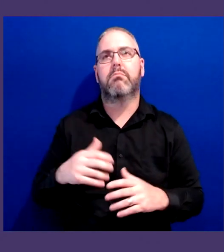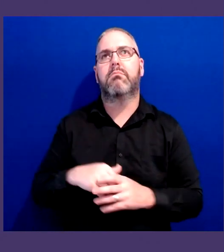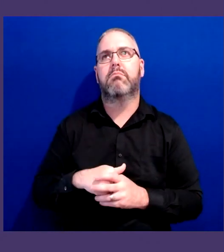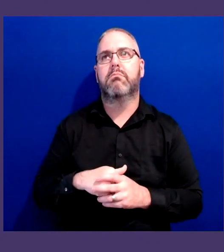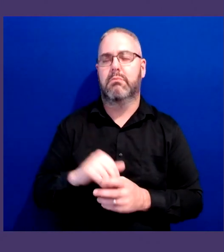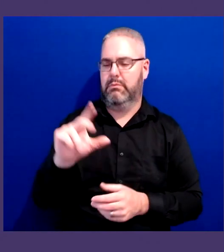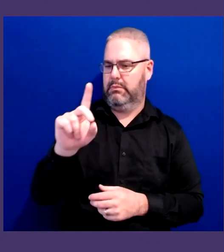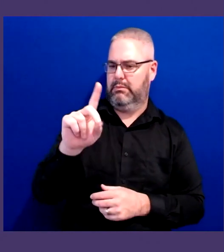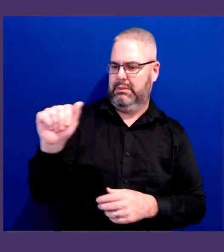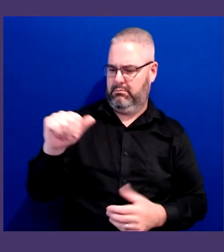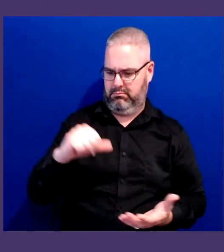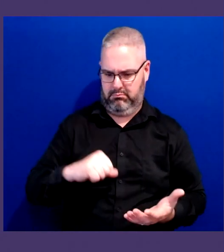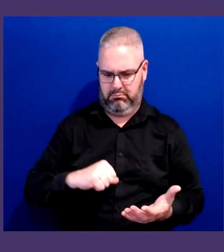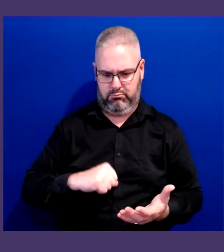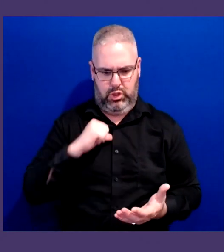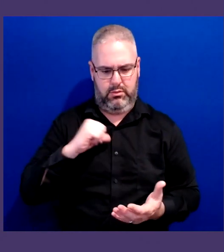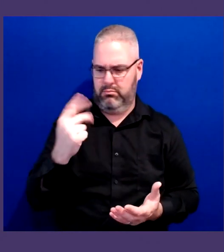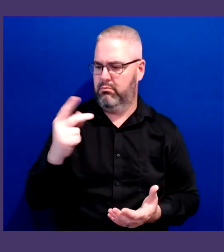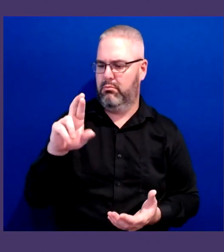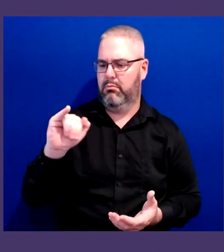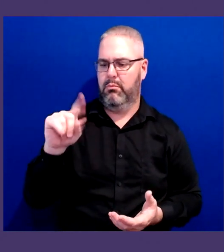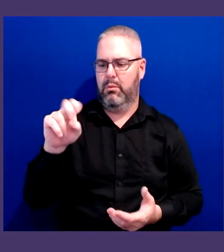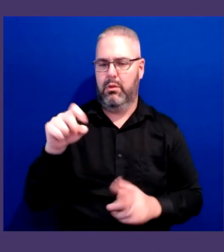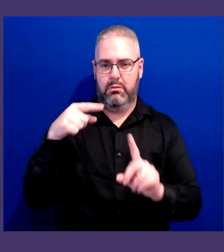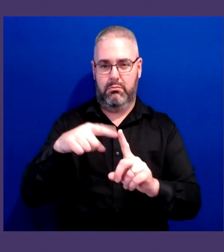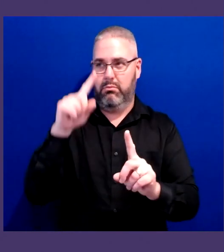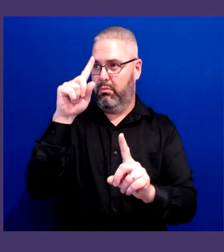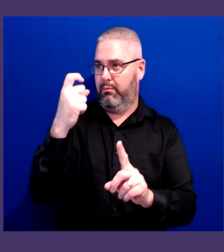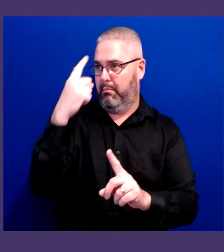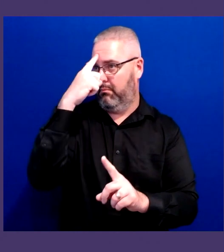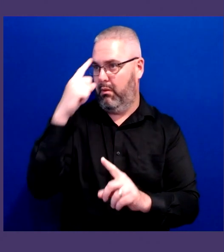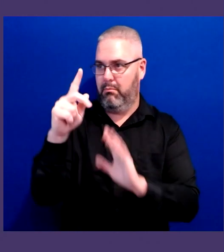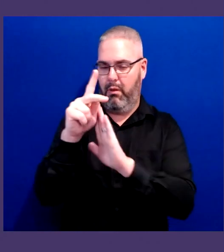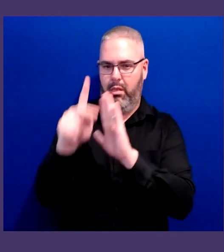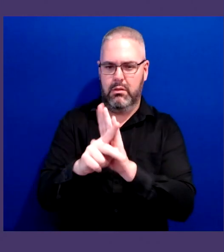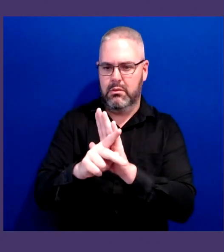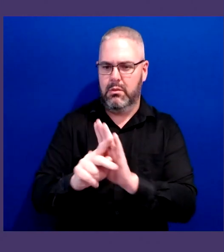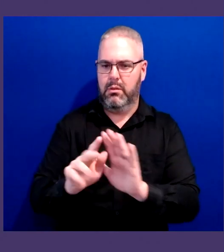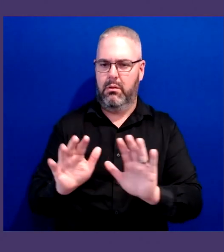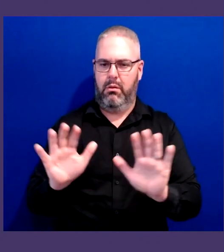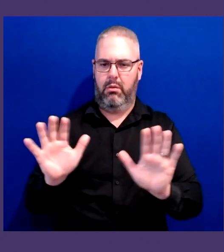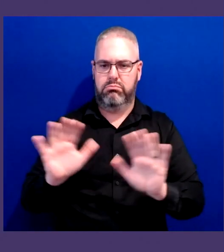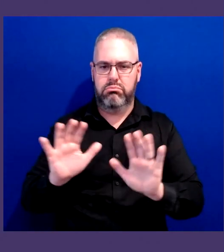Not specifically a government policy, but just an issue of the way that we see ourselves,